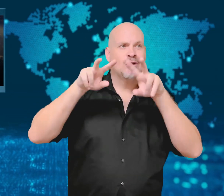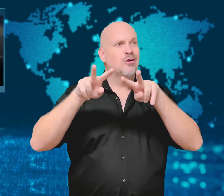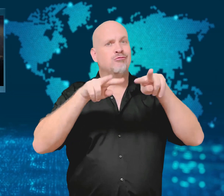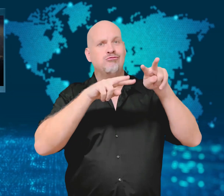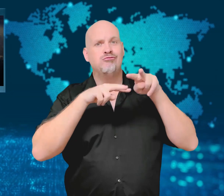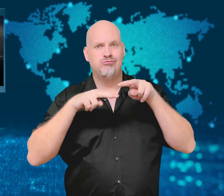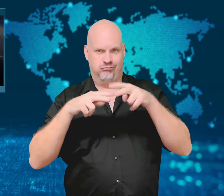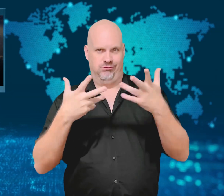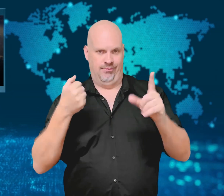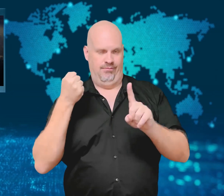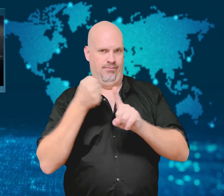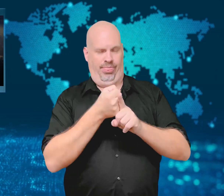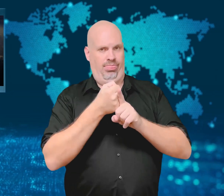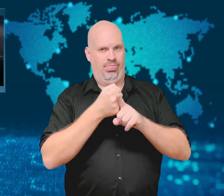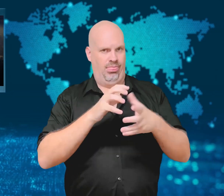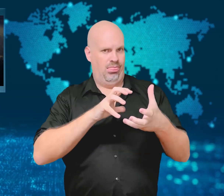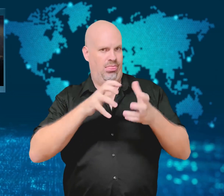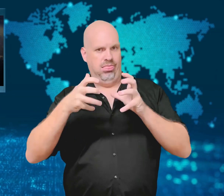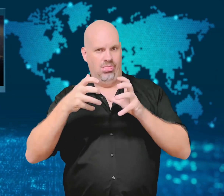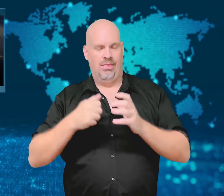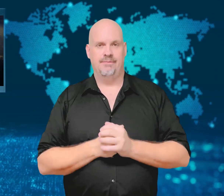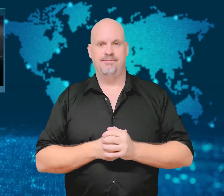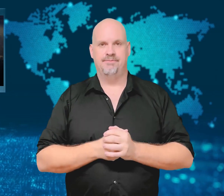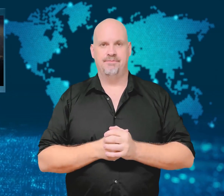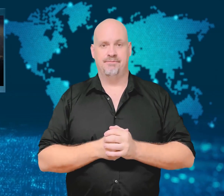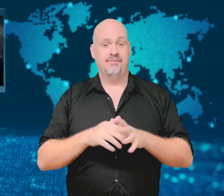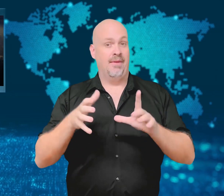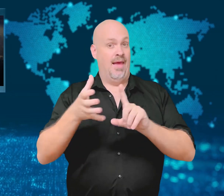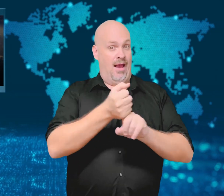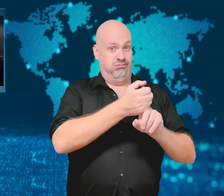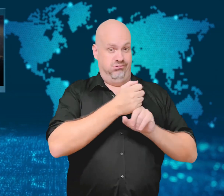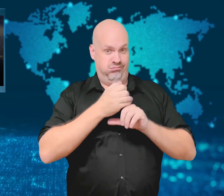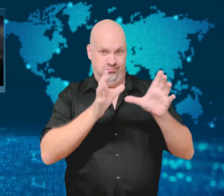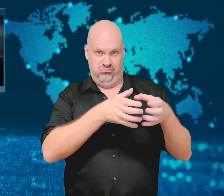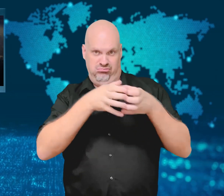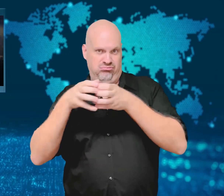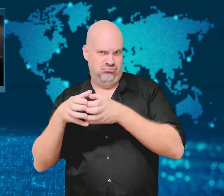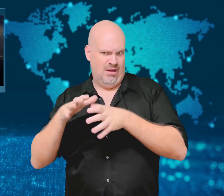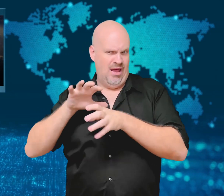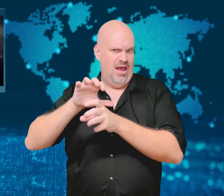tourists, impacting around 100 riverboat passengers.